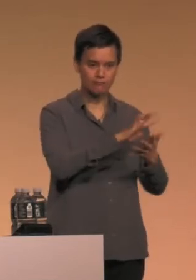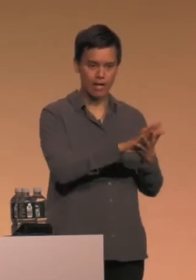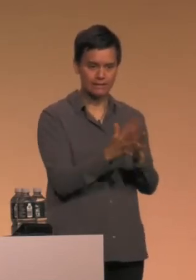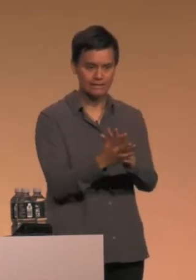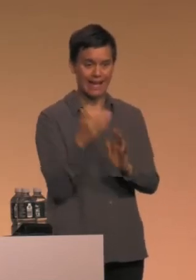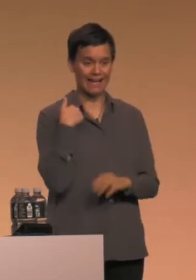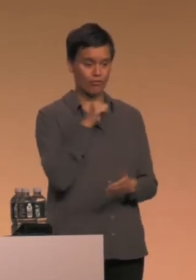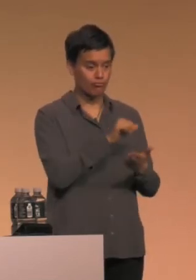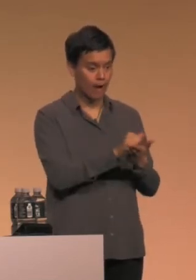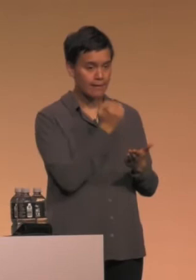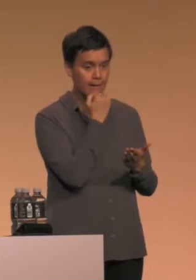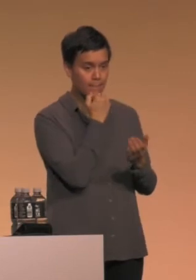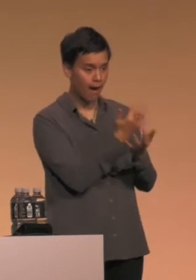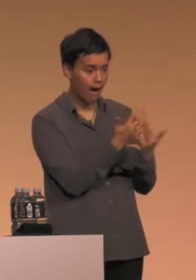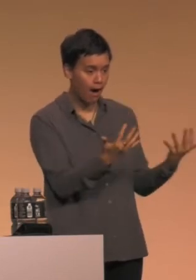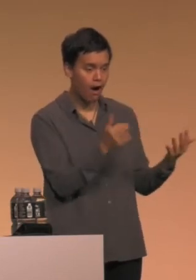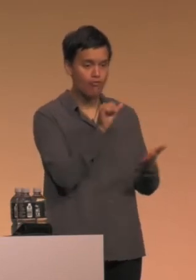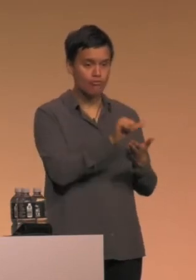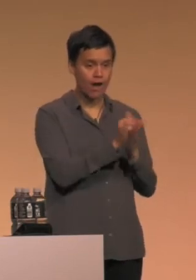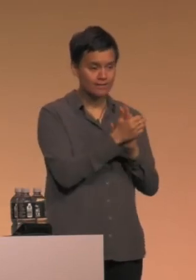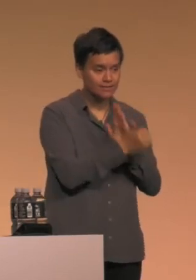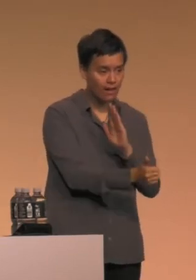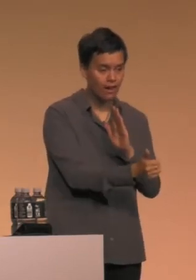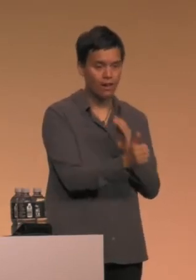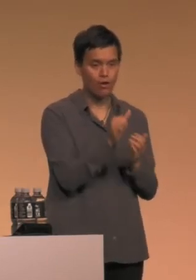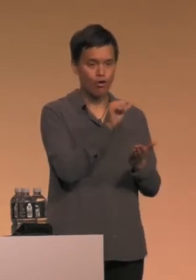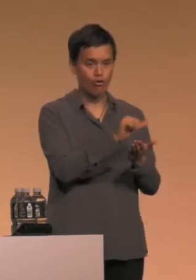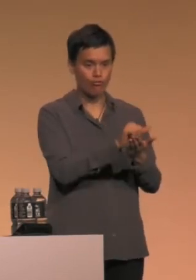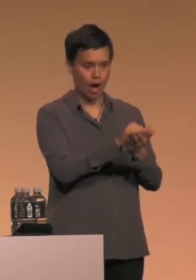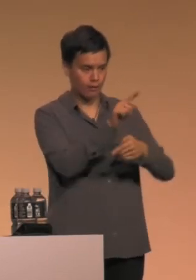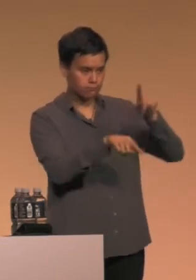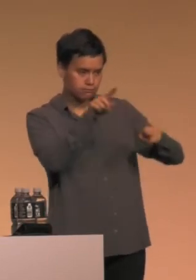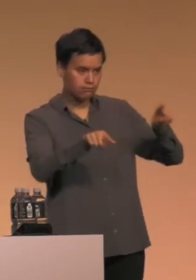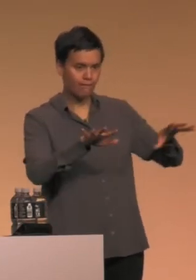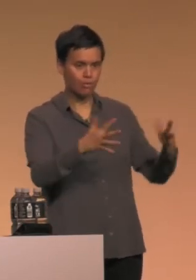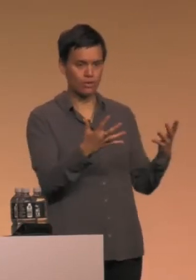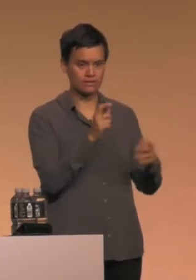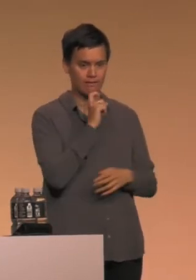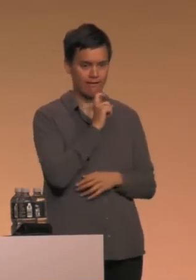the right skill, and the right demographic of staff. It needs to provide for their physical safety